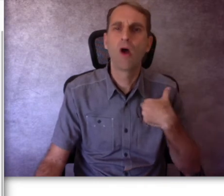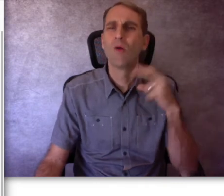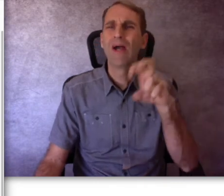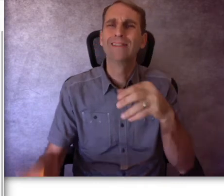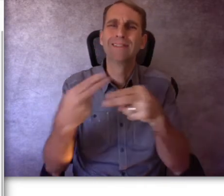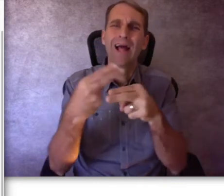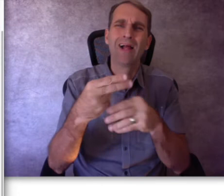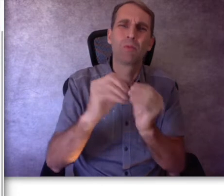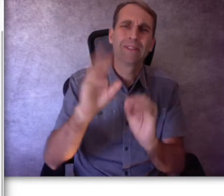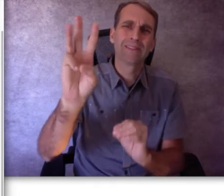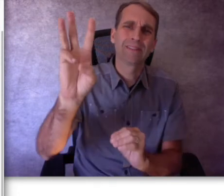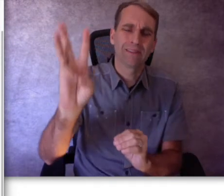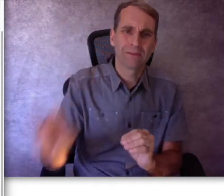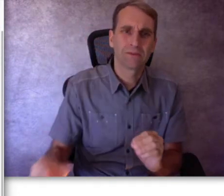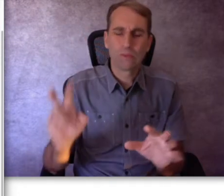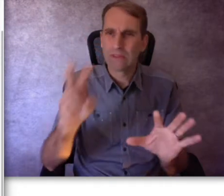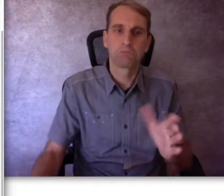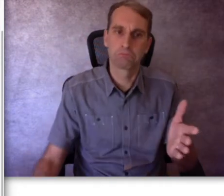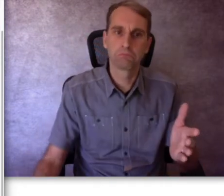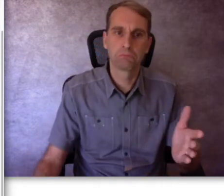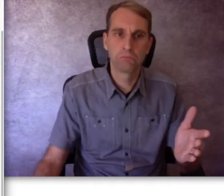Now let's say I want to jump to slide number six.